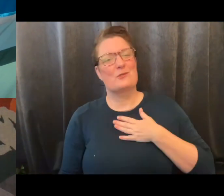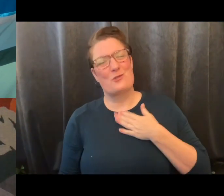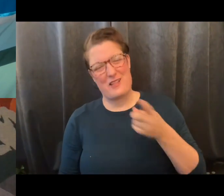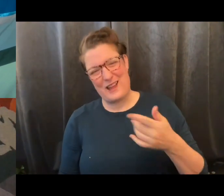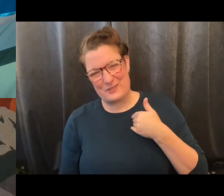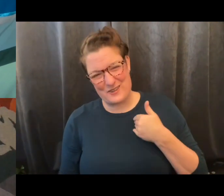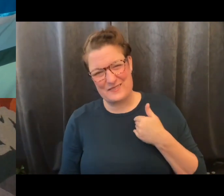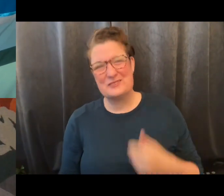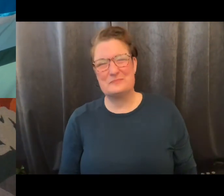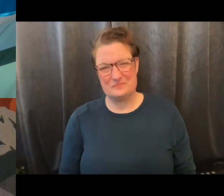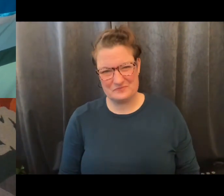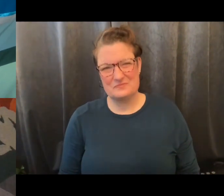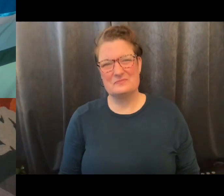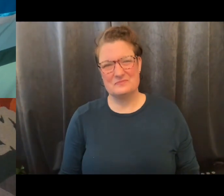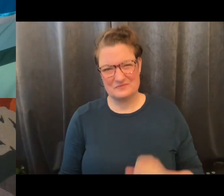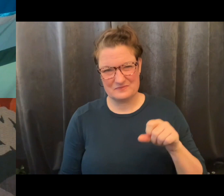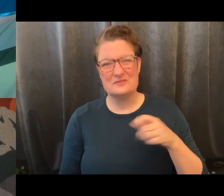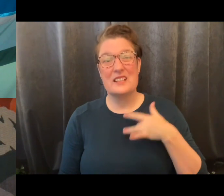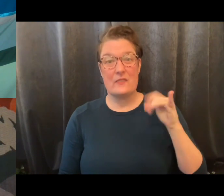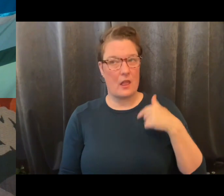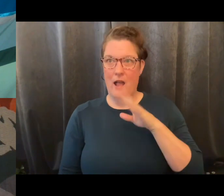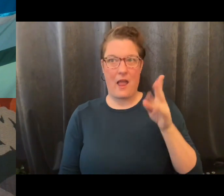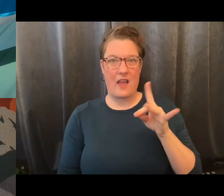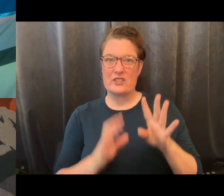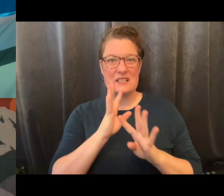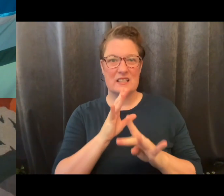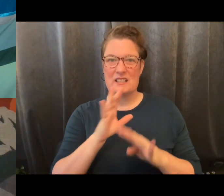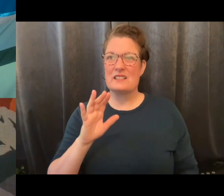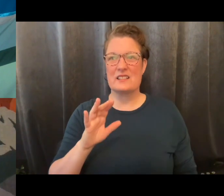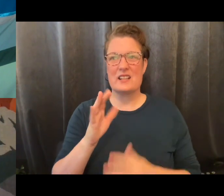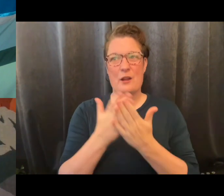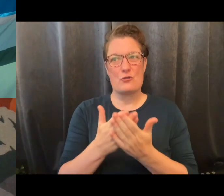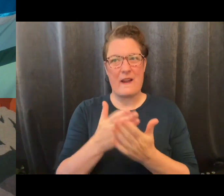Nomy: Um, yeah, I feel like I never said a shehechiyatnu for you about getting your shofar.